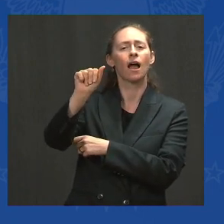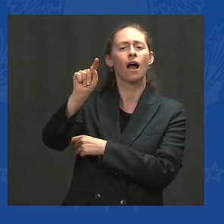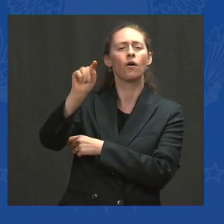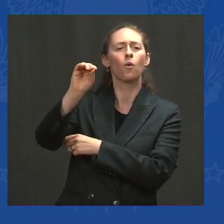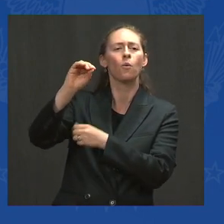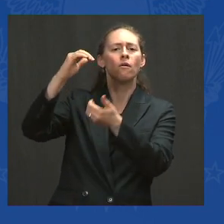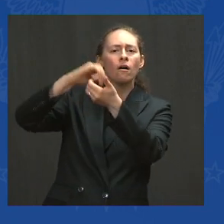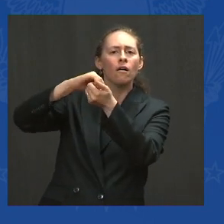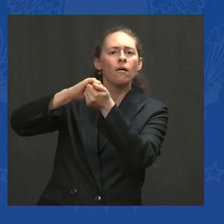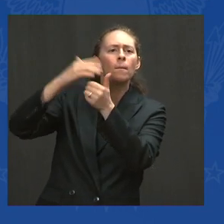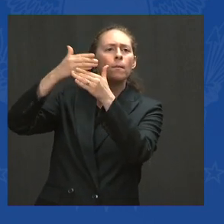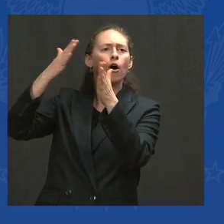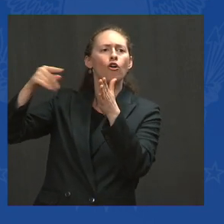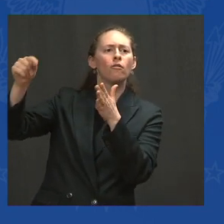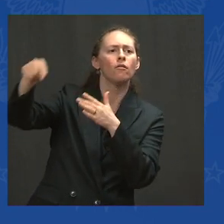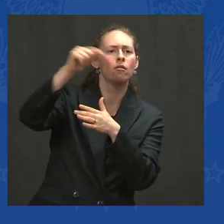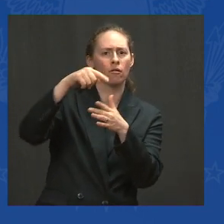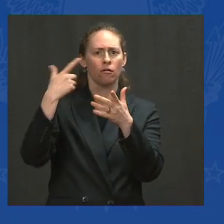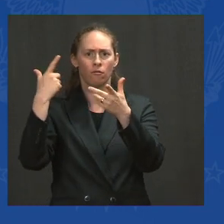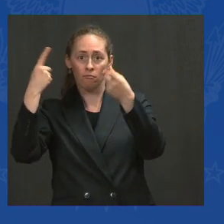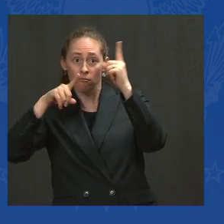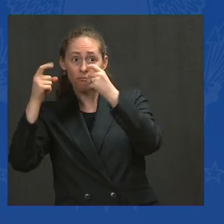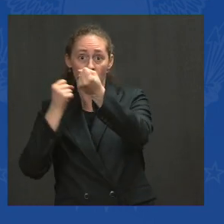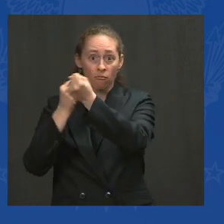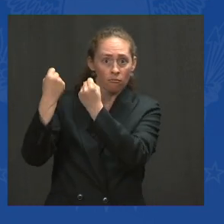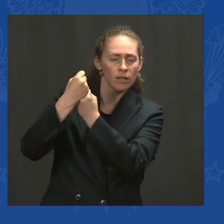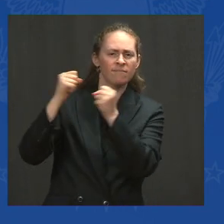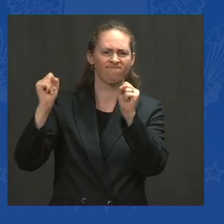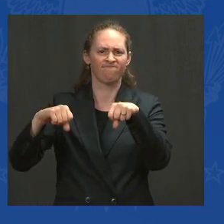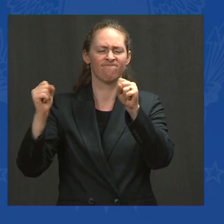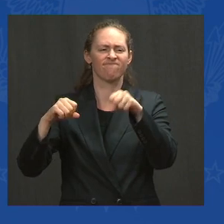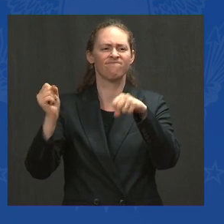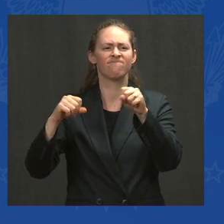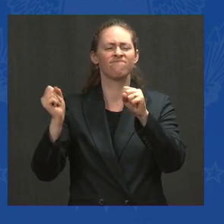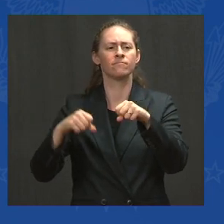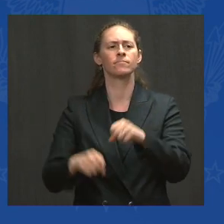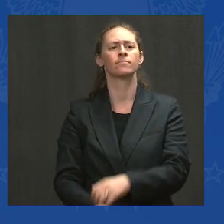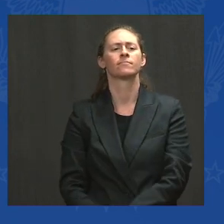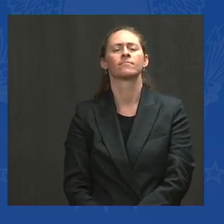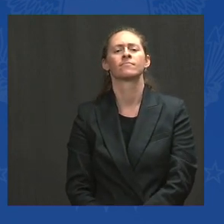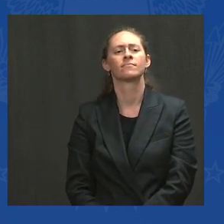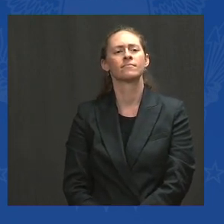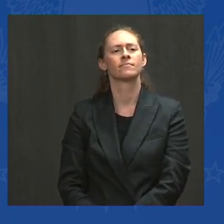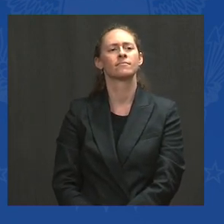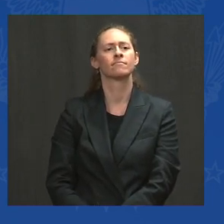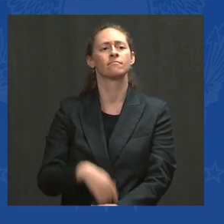supporting, and supporting us as well, as they conclude their retrograde. I want to be clear: The U.S.